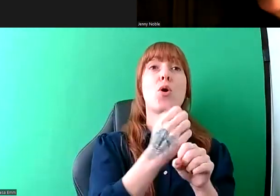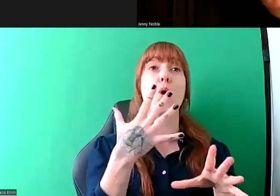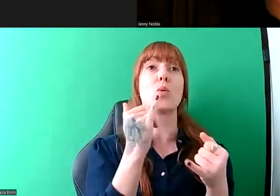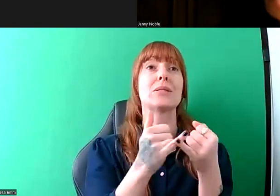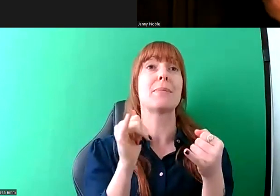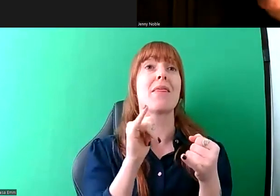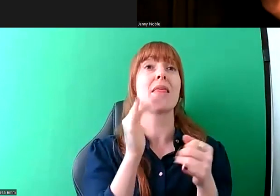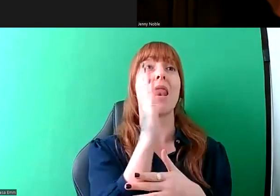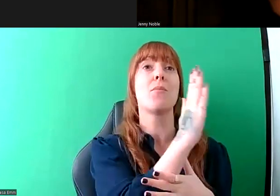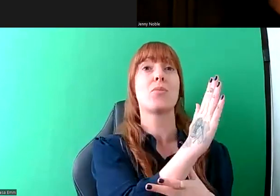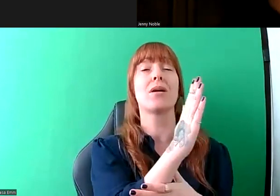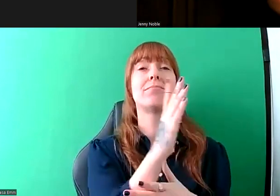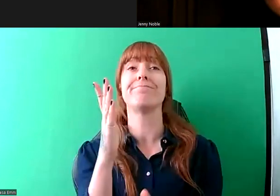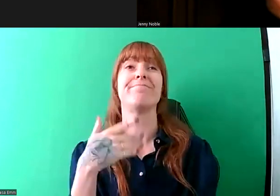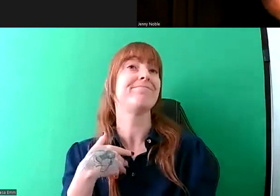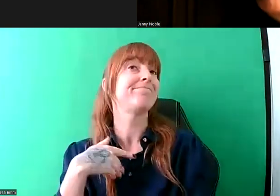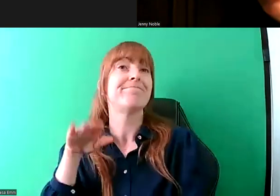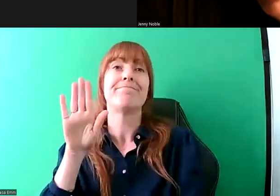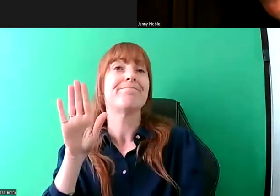Jenny: I have to confess yet we're not connected to them and I haven't visited myself,